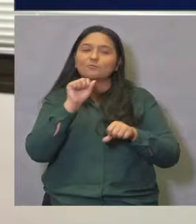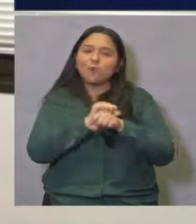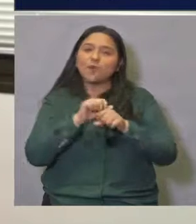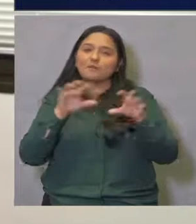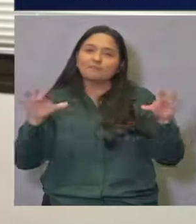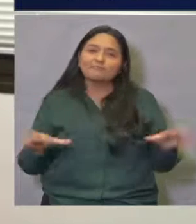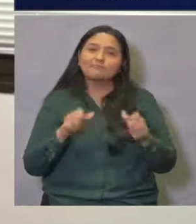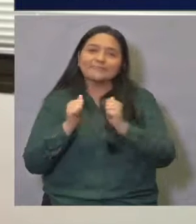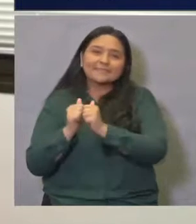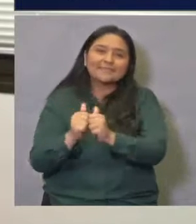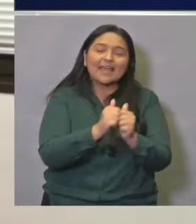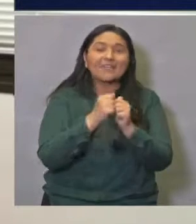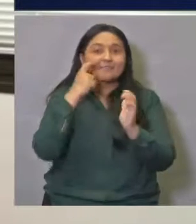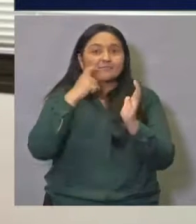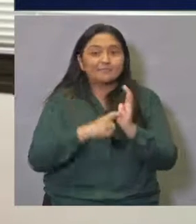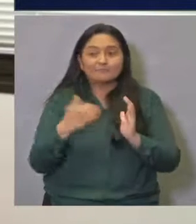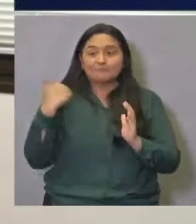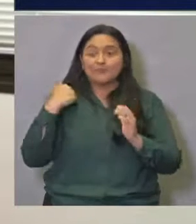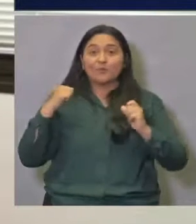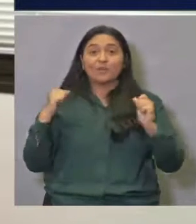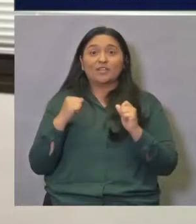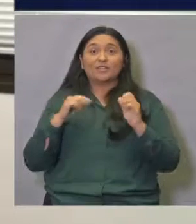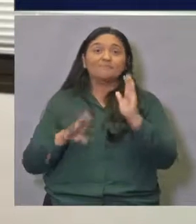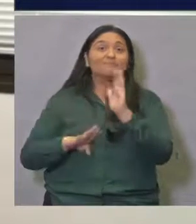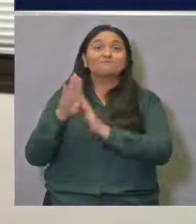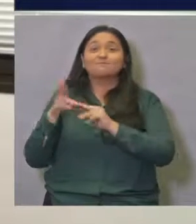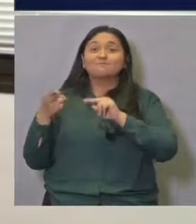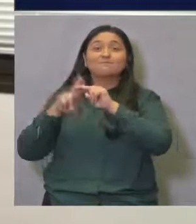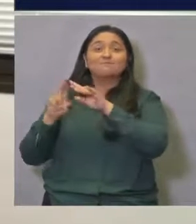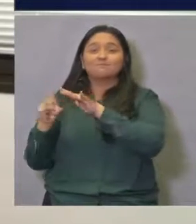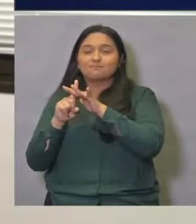PERMANECIDO CERRADOS PUEDEN EMPEZAR A REABRIR, ESTO FUE